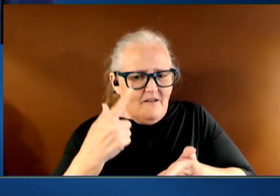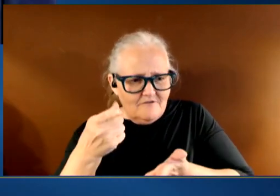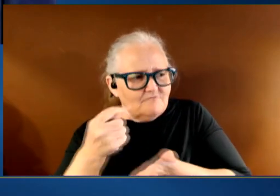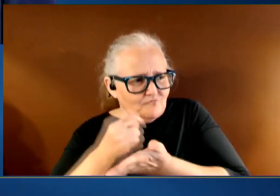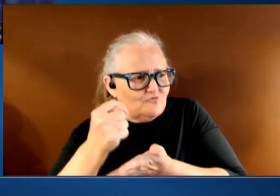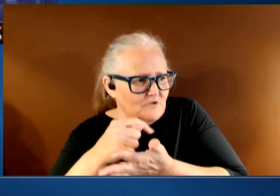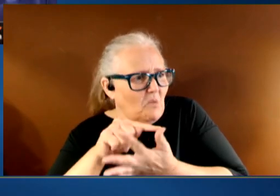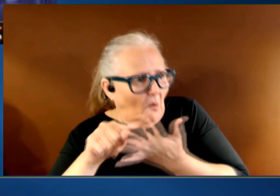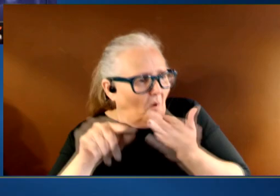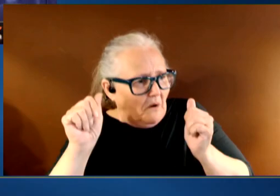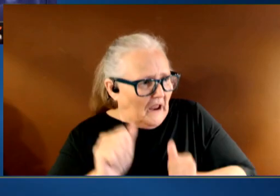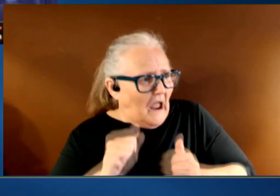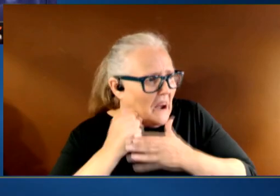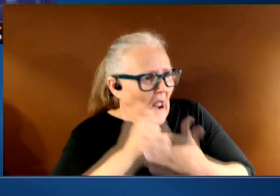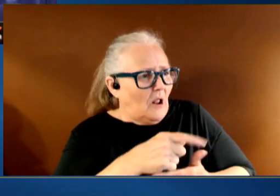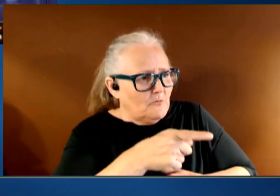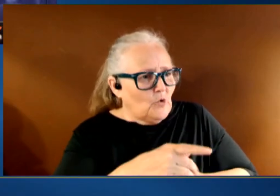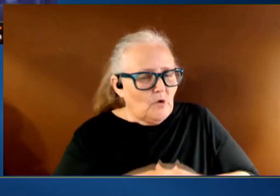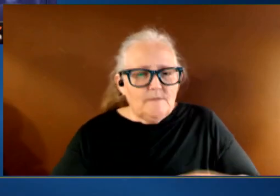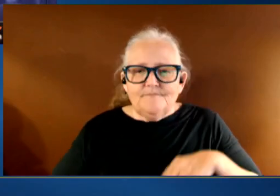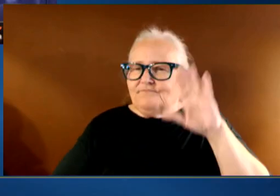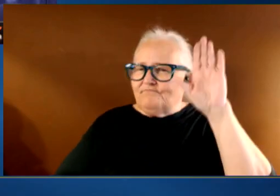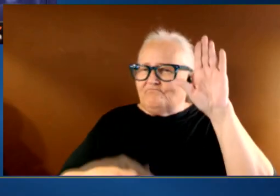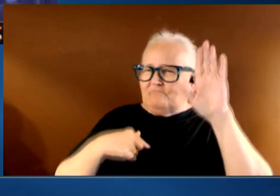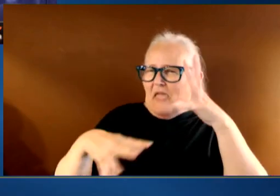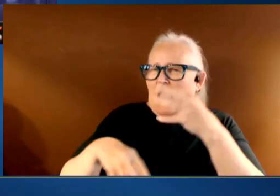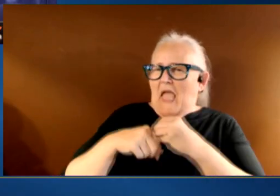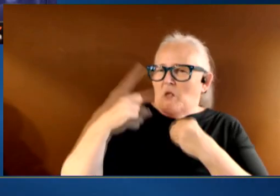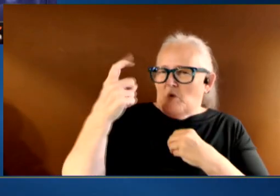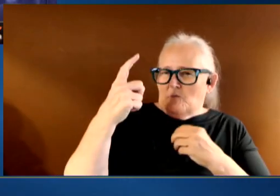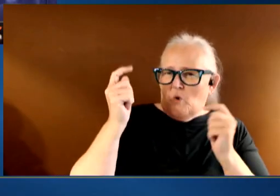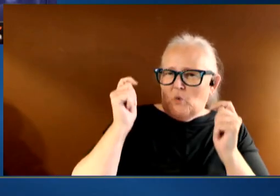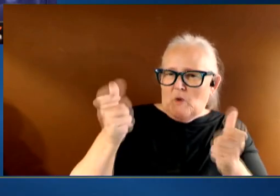Donna Whyte-Stewart: And just one more quick point. Just speaking about information online,